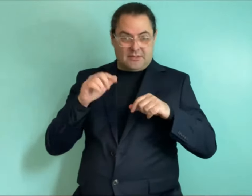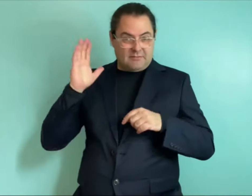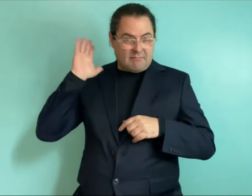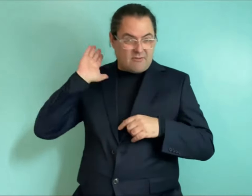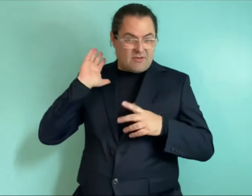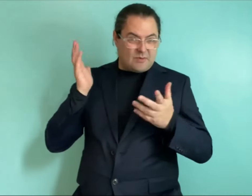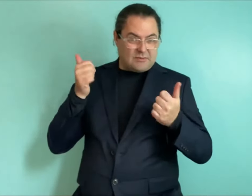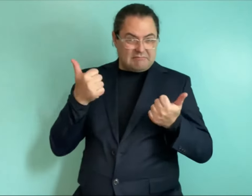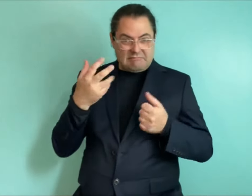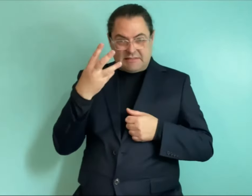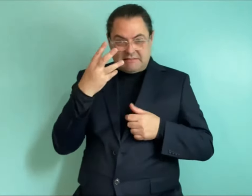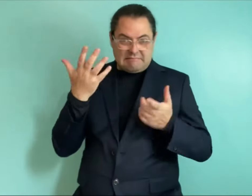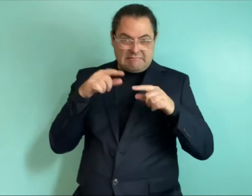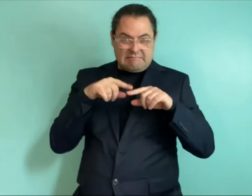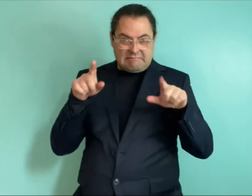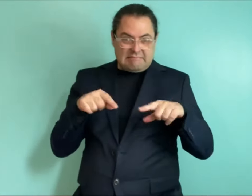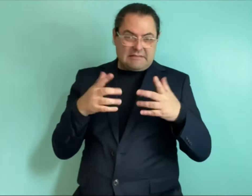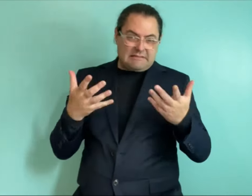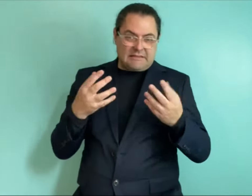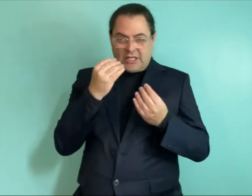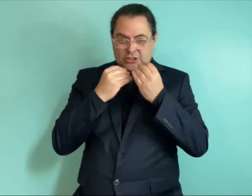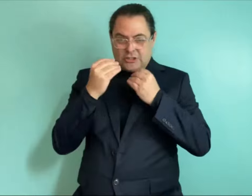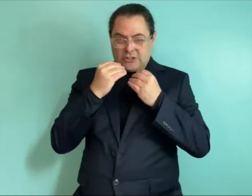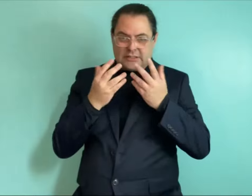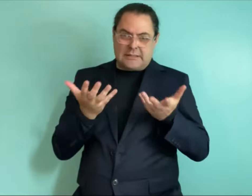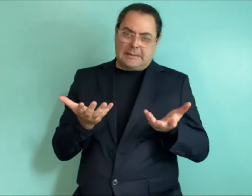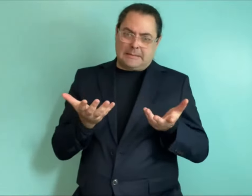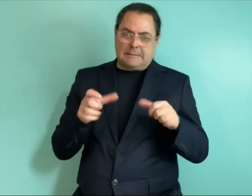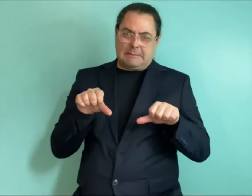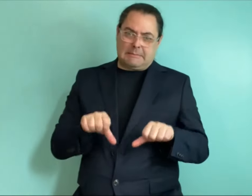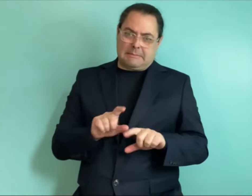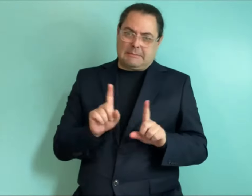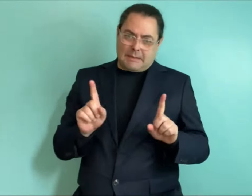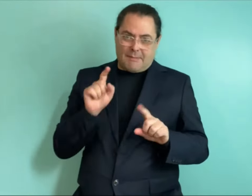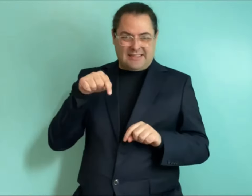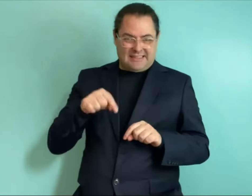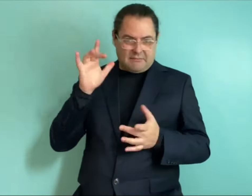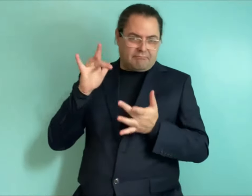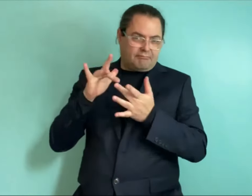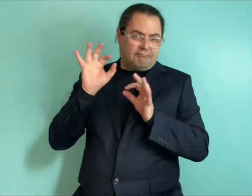was the restaurant. I couldn't have connectivity, none of you searching.